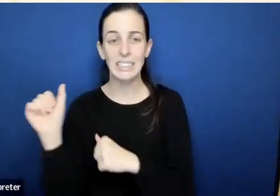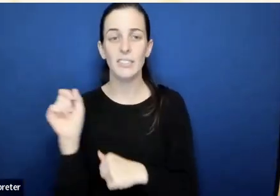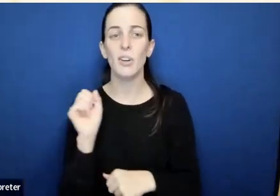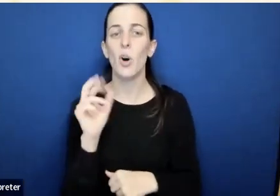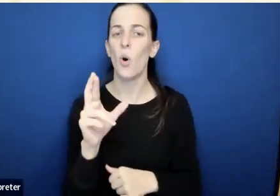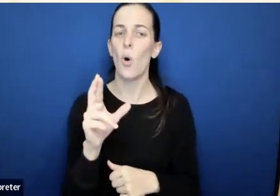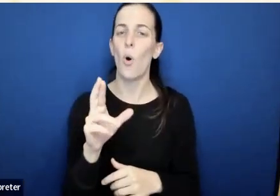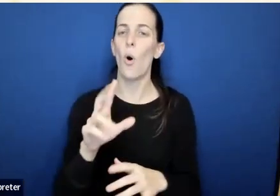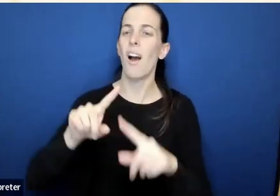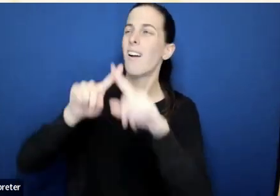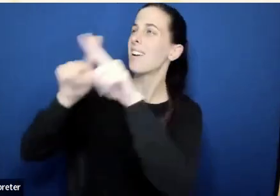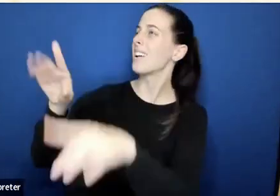This defeats the purpose of ARIA.